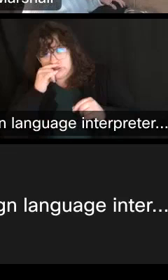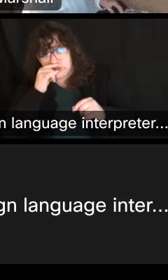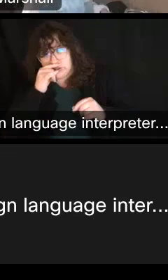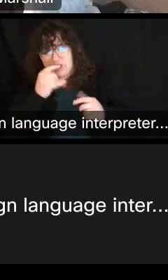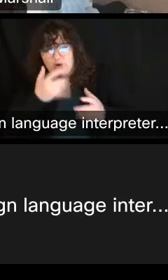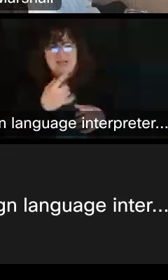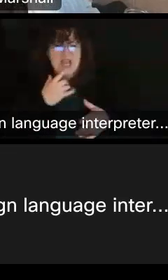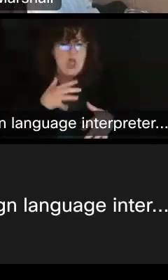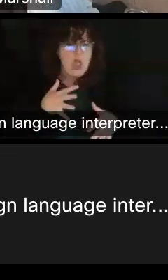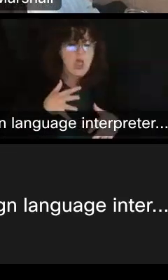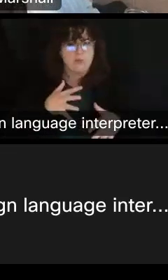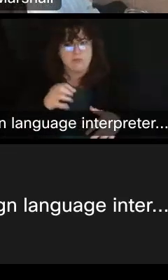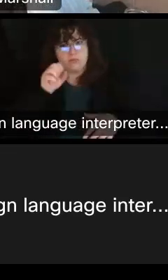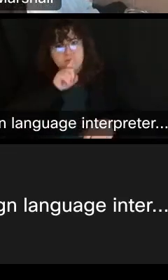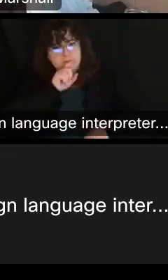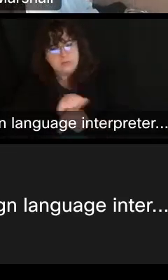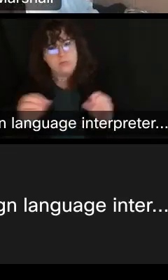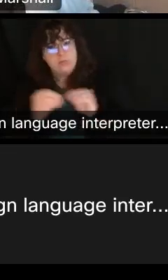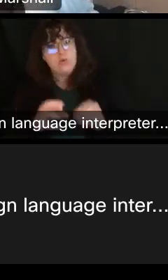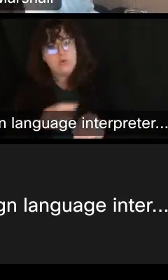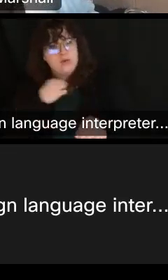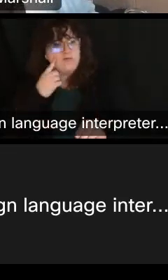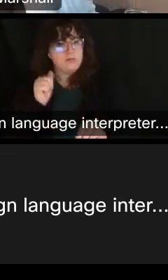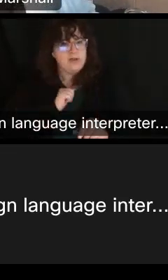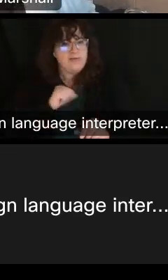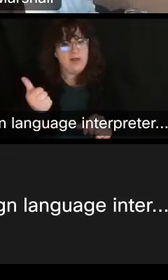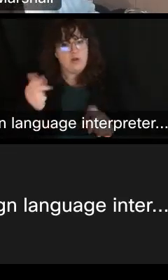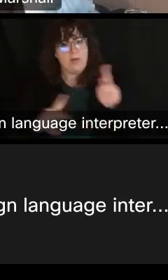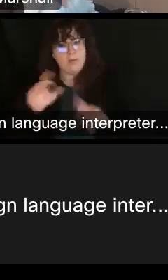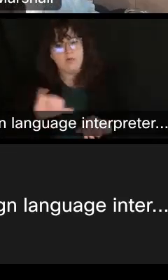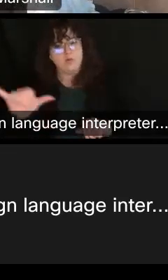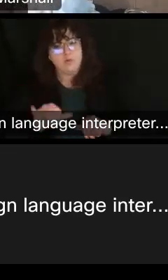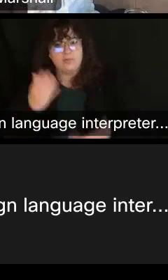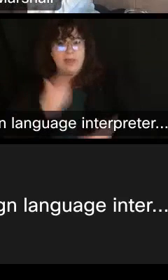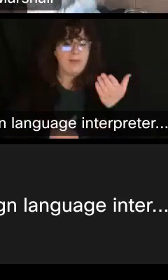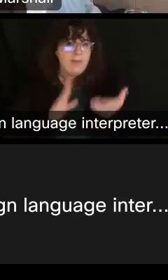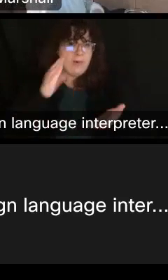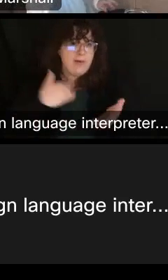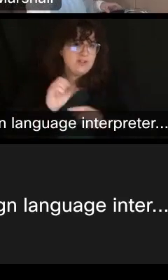at risk to themselves and to others. There might have been a situation where a kid was climbing,